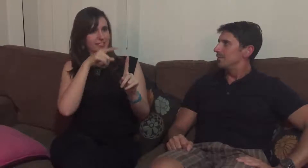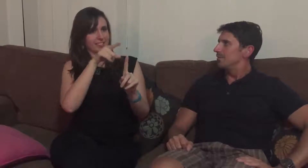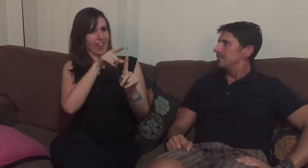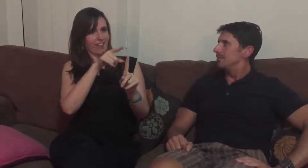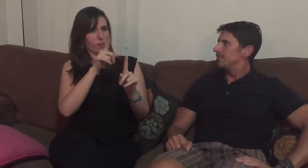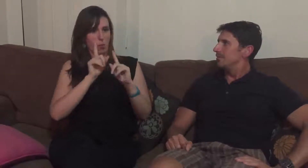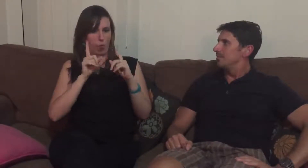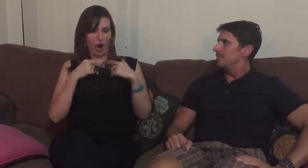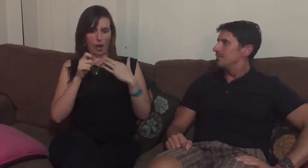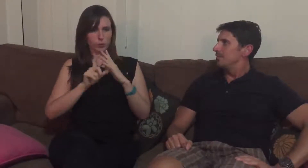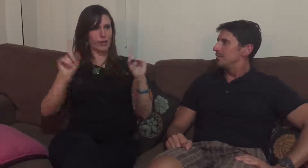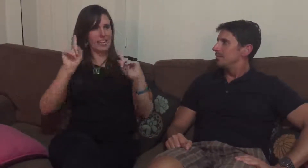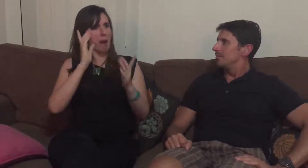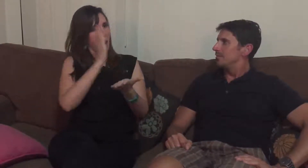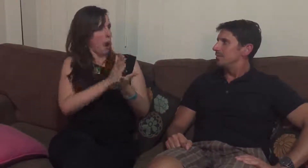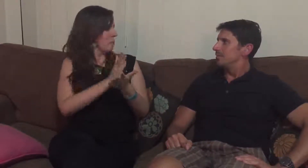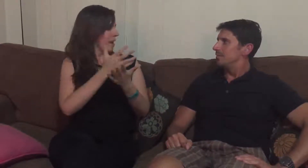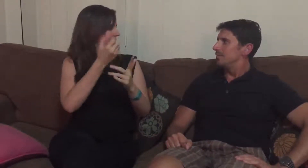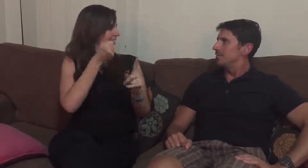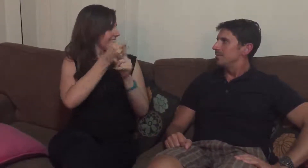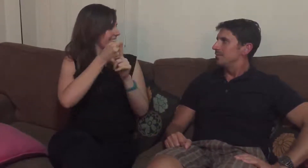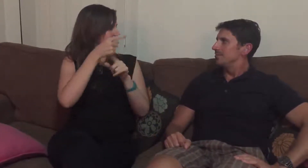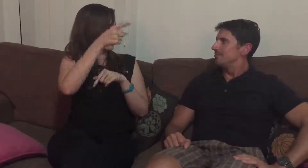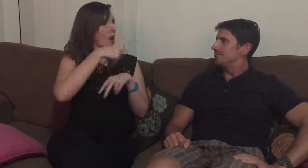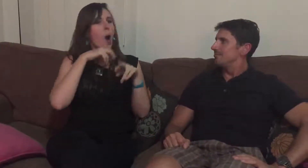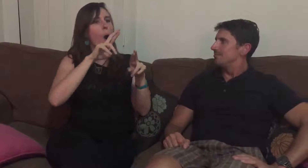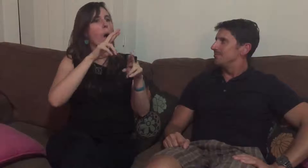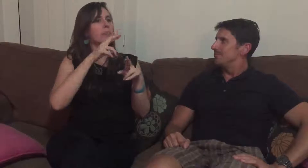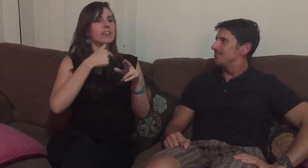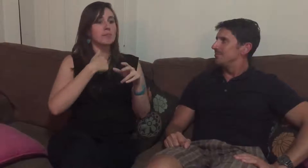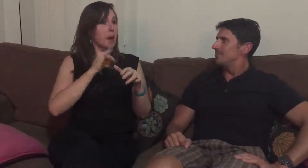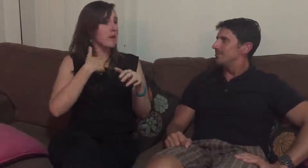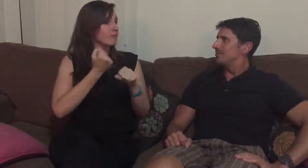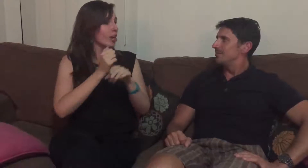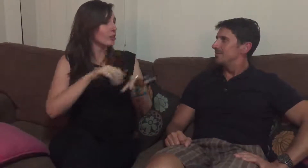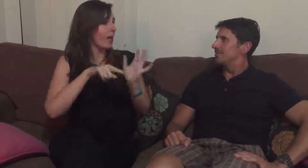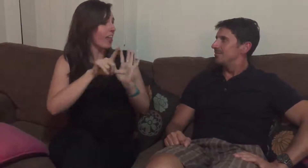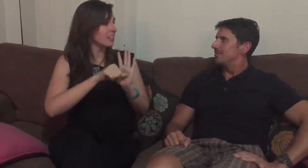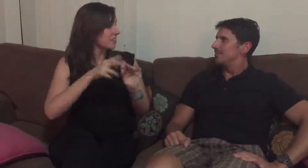that I see the results of what I'm doing right now. I might have grandchildren by that time.